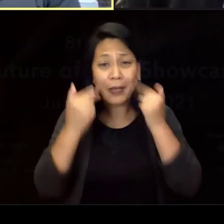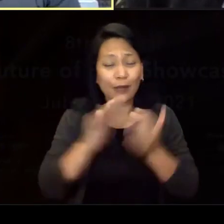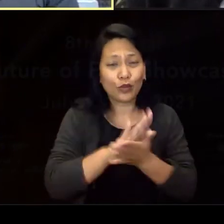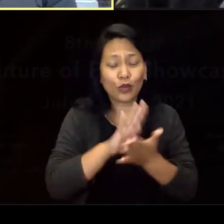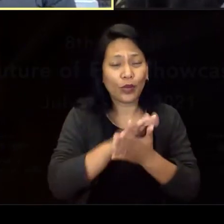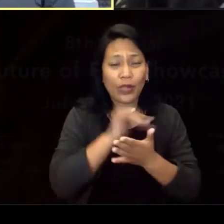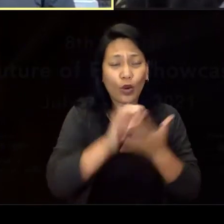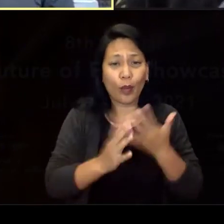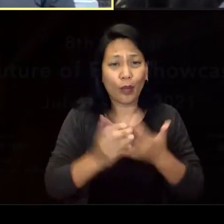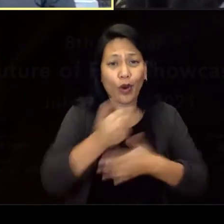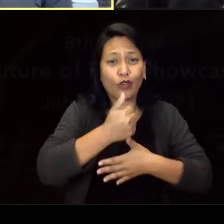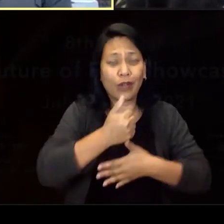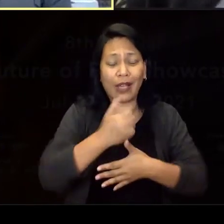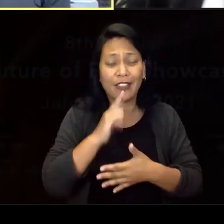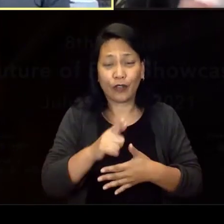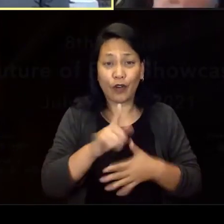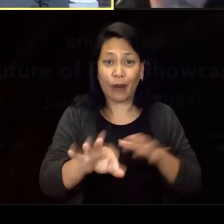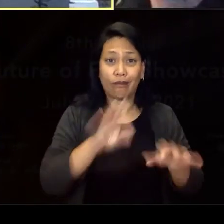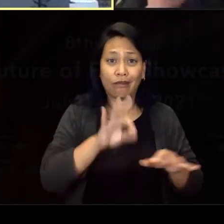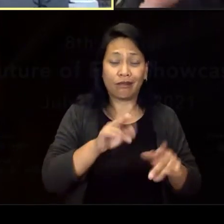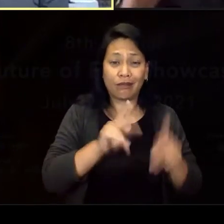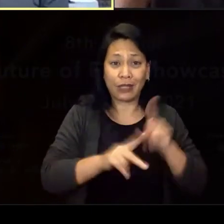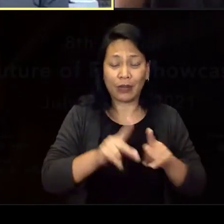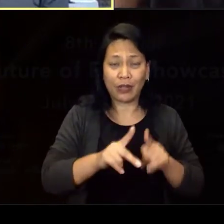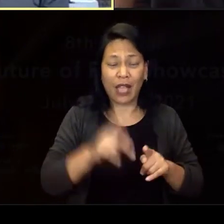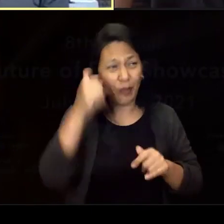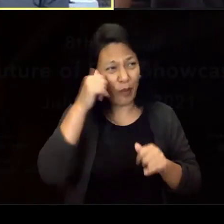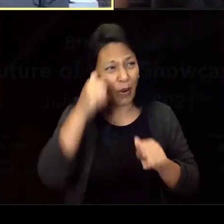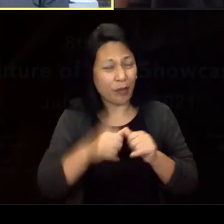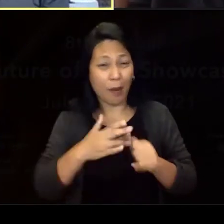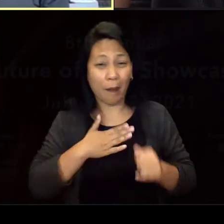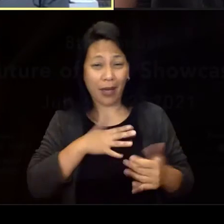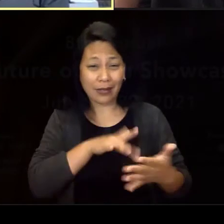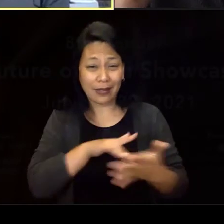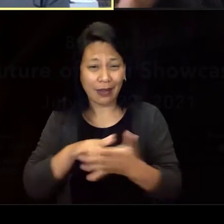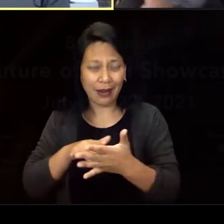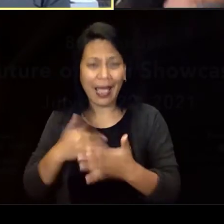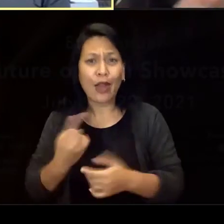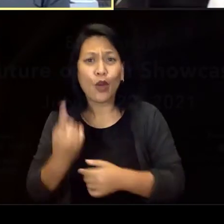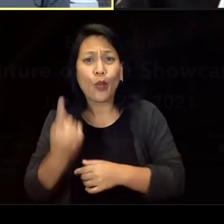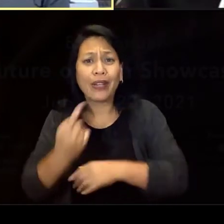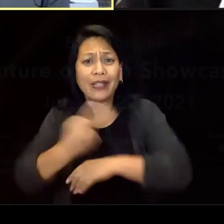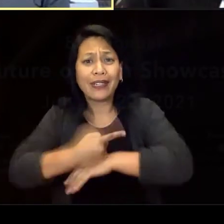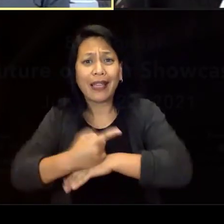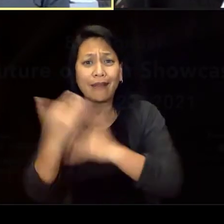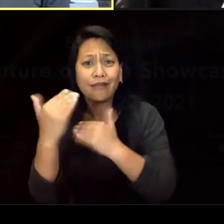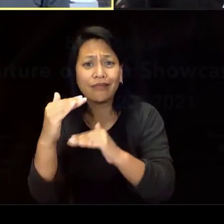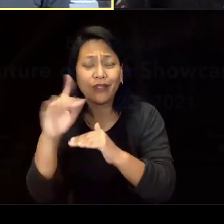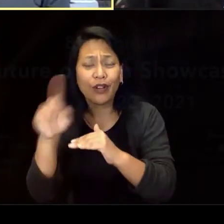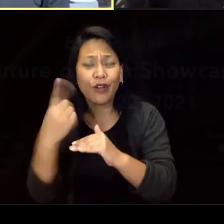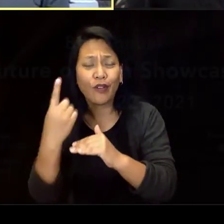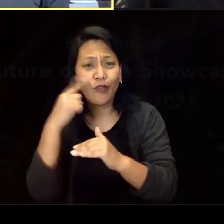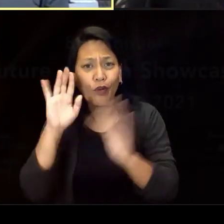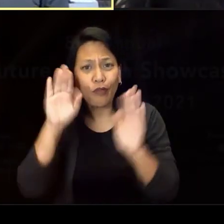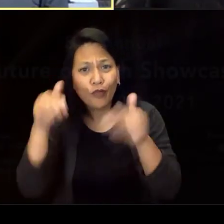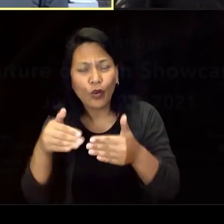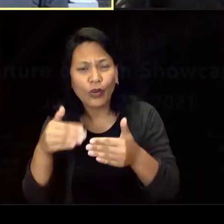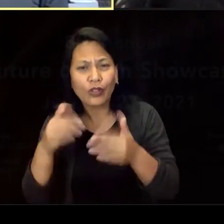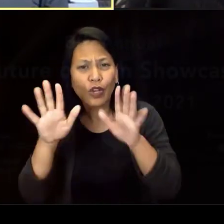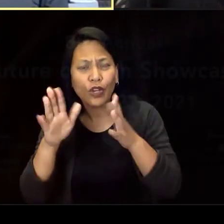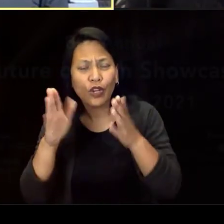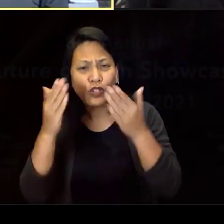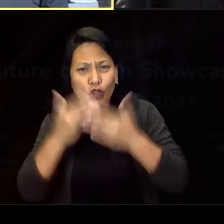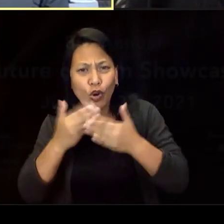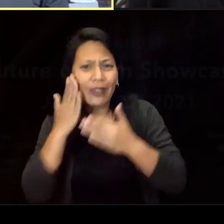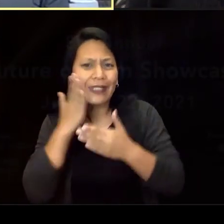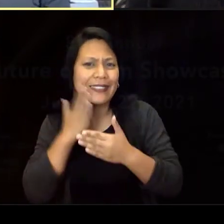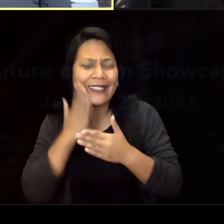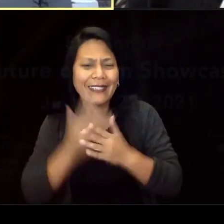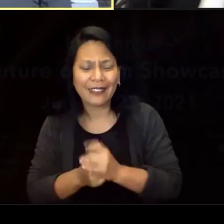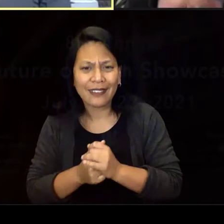Like I, when I went to school, I had one day for working on darker skin tones and all of the schooling, we had two weeks of hairstyling.